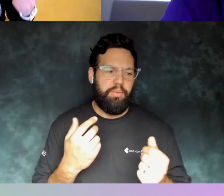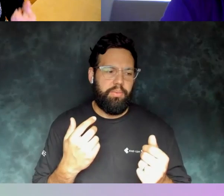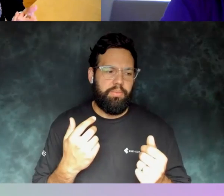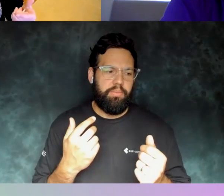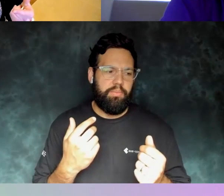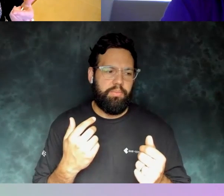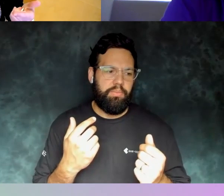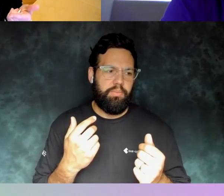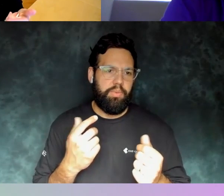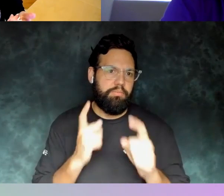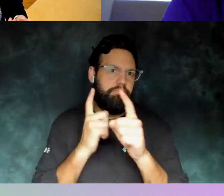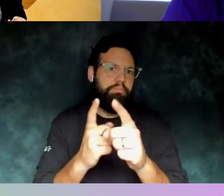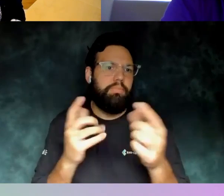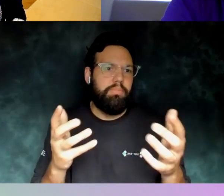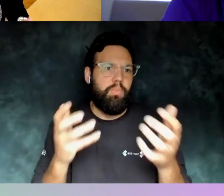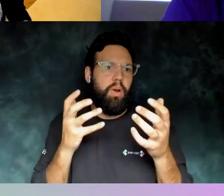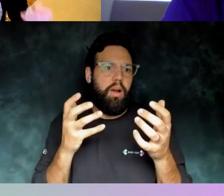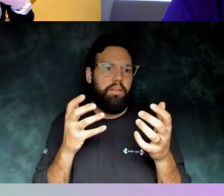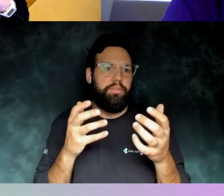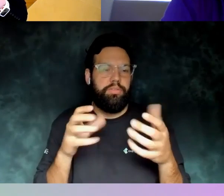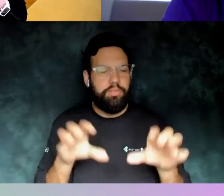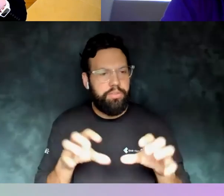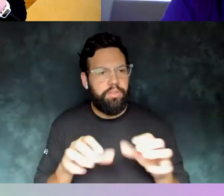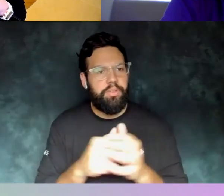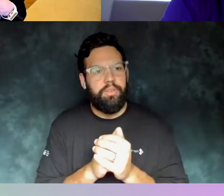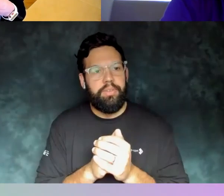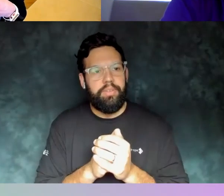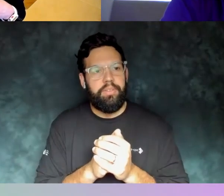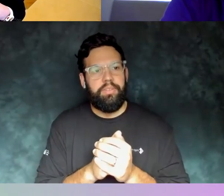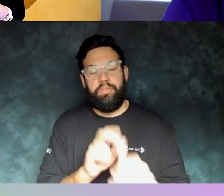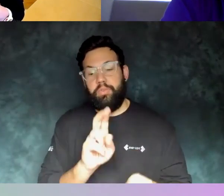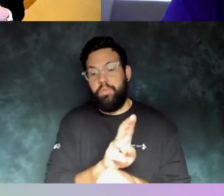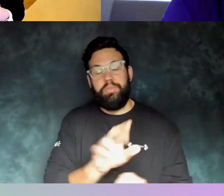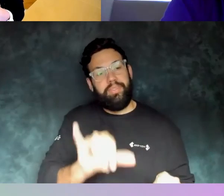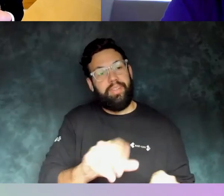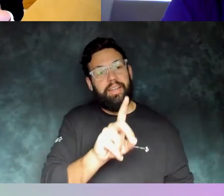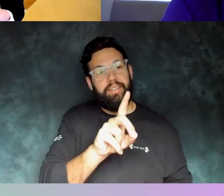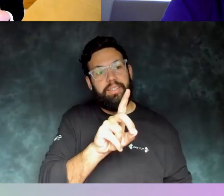name, but I'm not telling you how to code it. In that sense it's an actionable component that does something when you